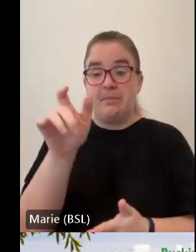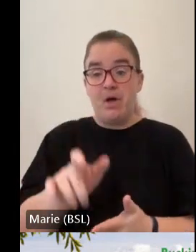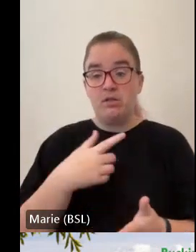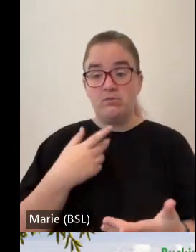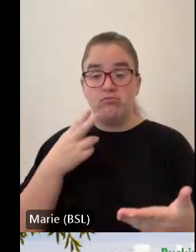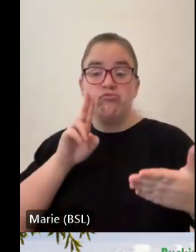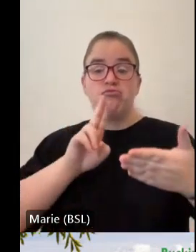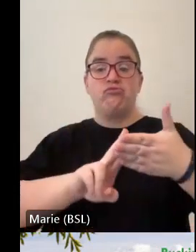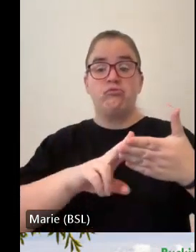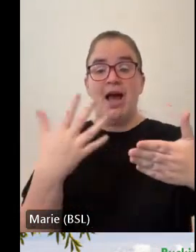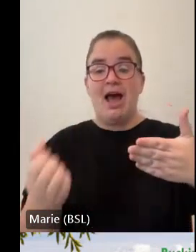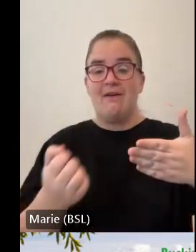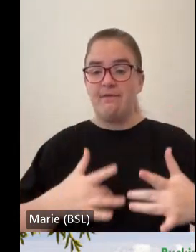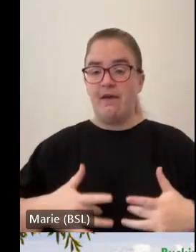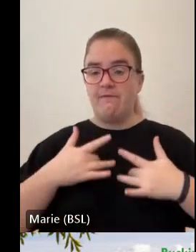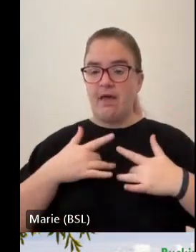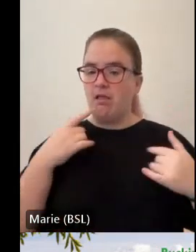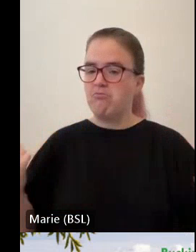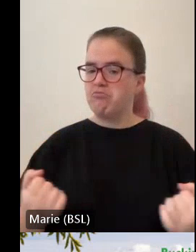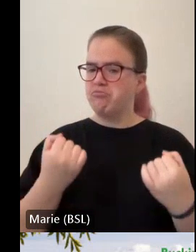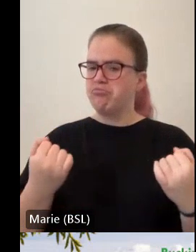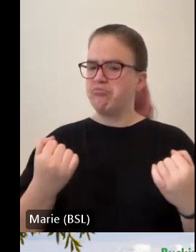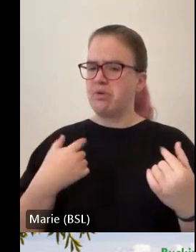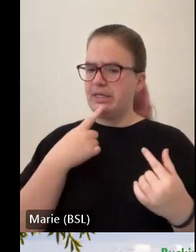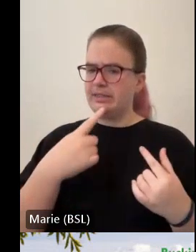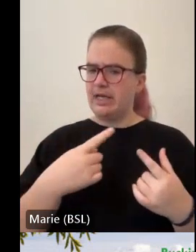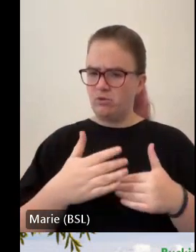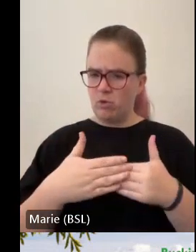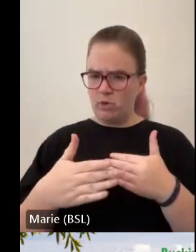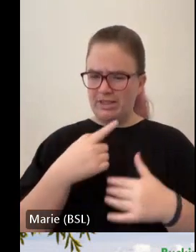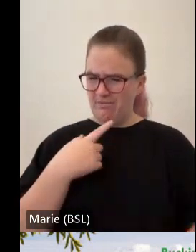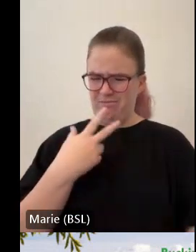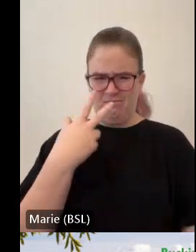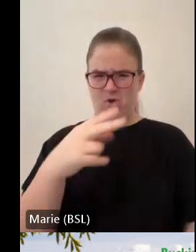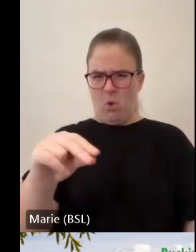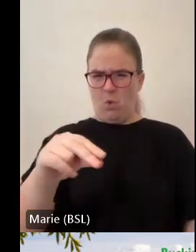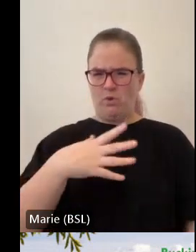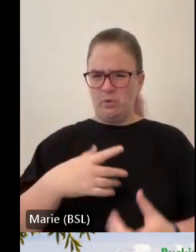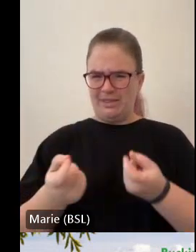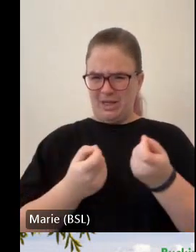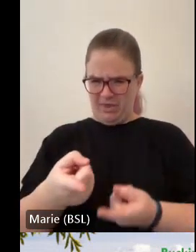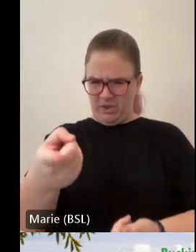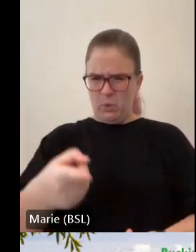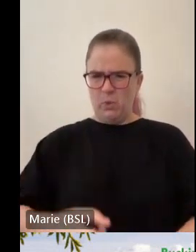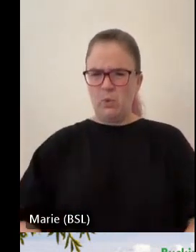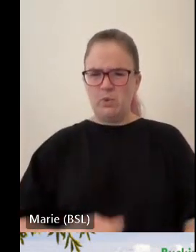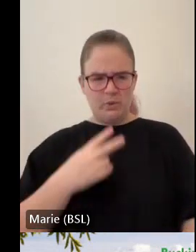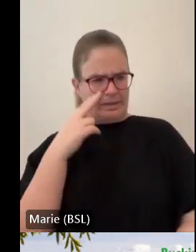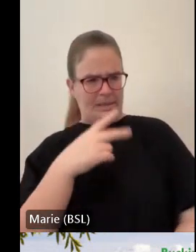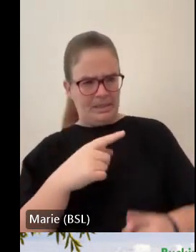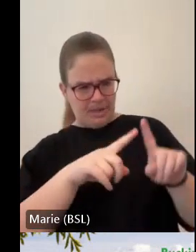So they could say on their doorstep? No, I don't deal with cold coolers. Did you not see my notice?